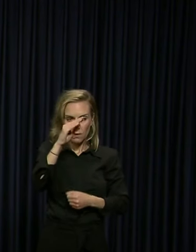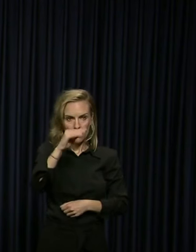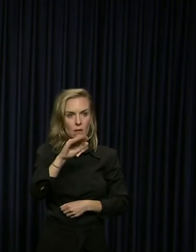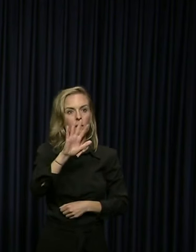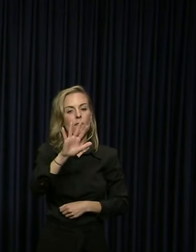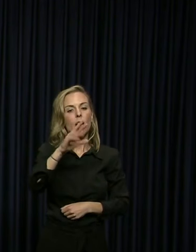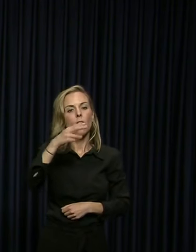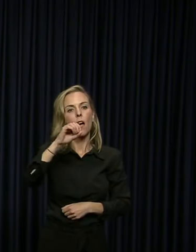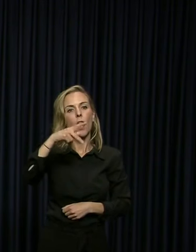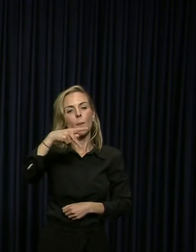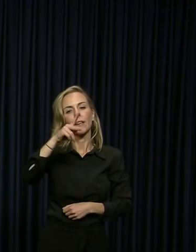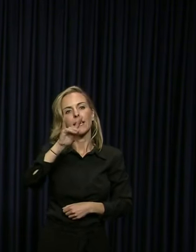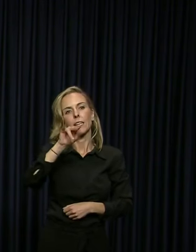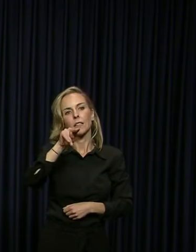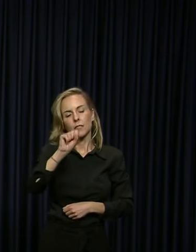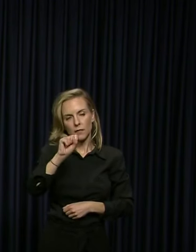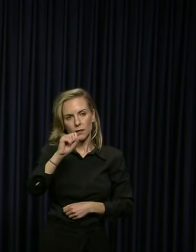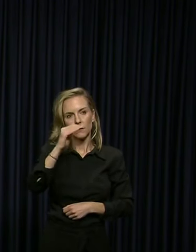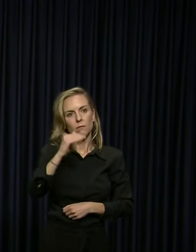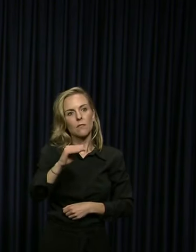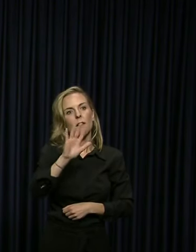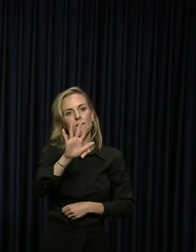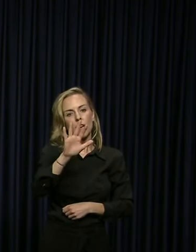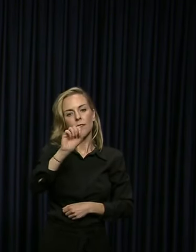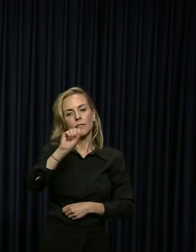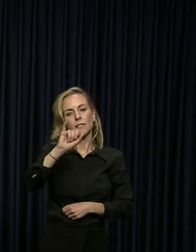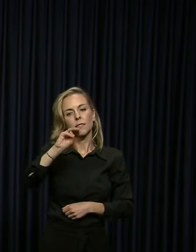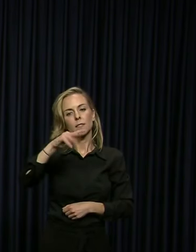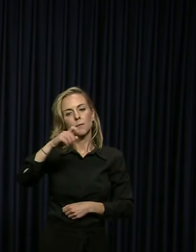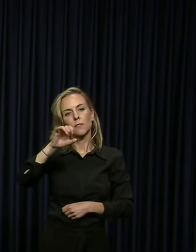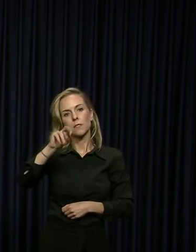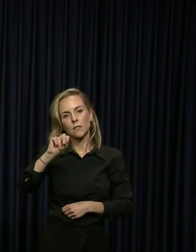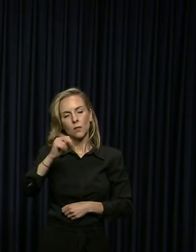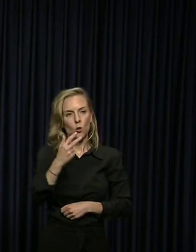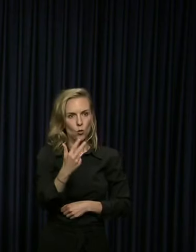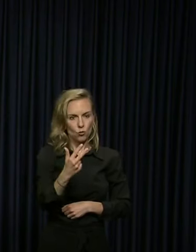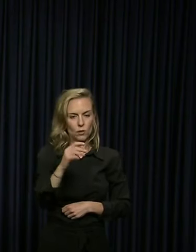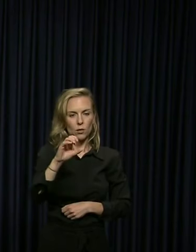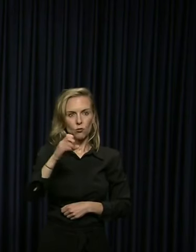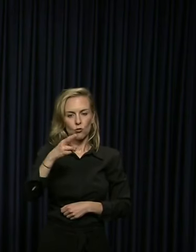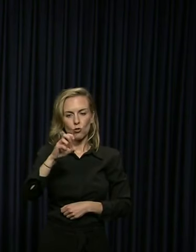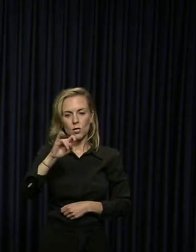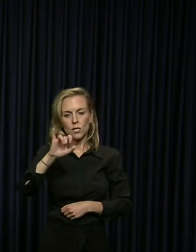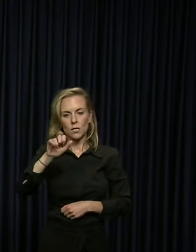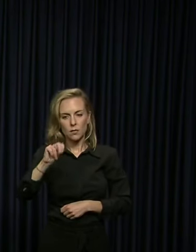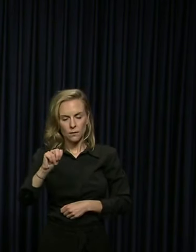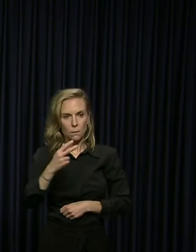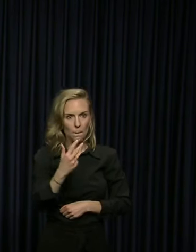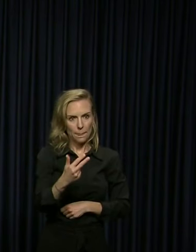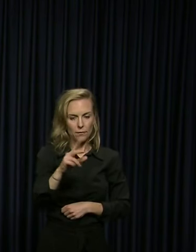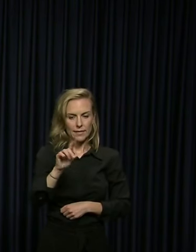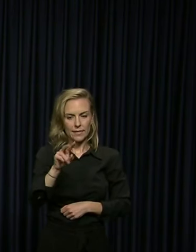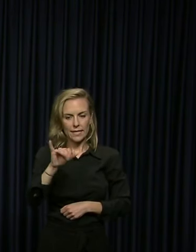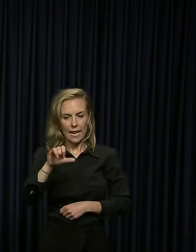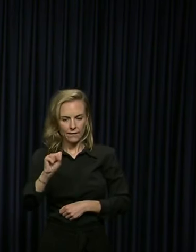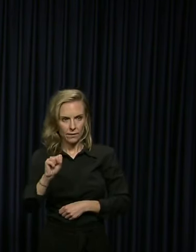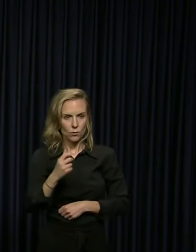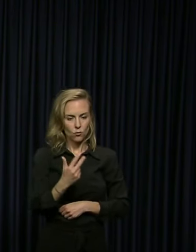THAT WE HAVE THREE NEW DEATHS.